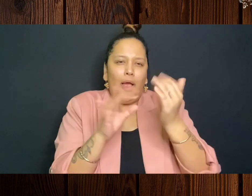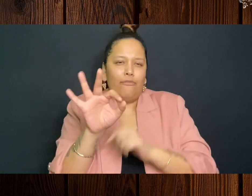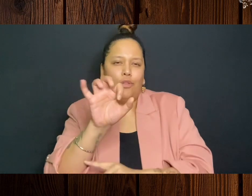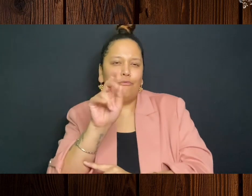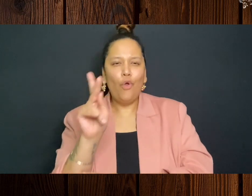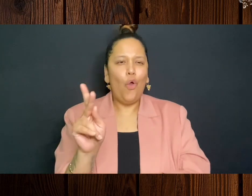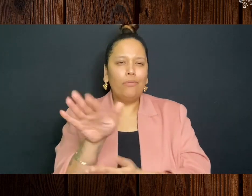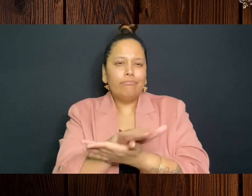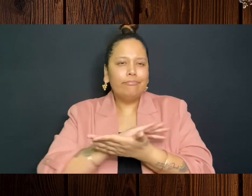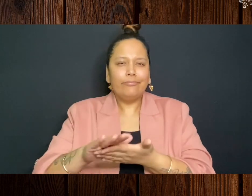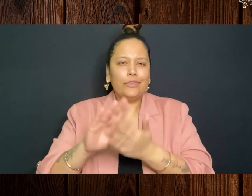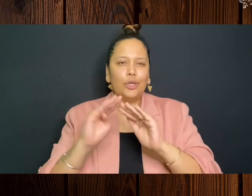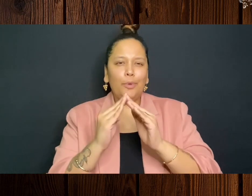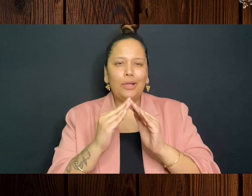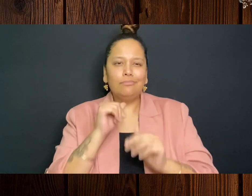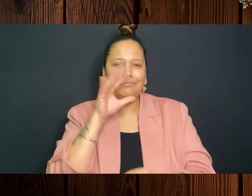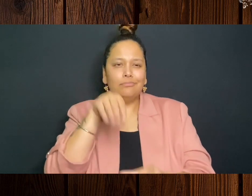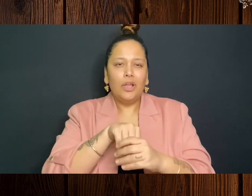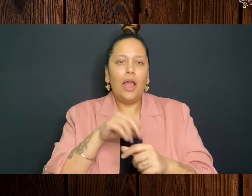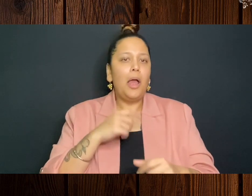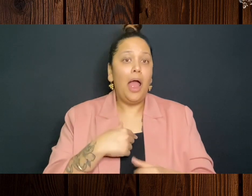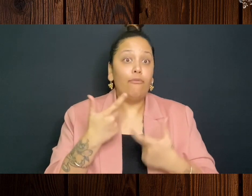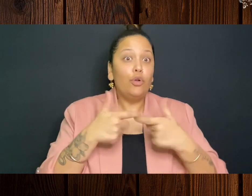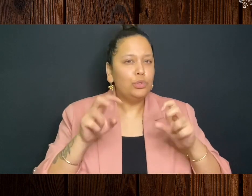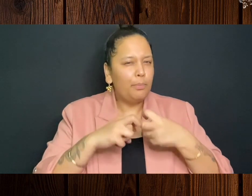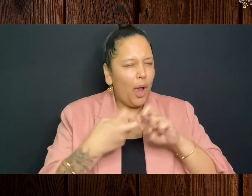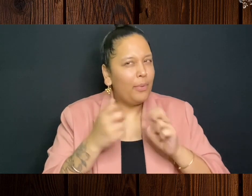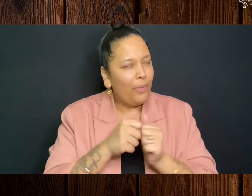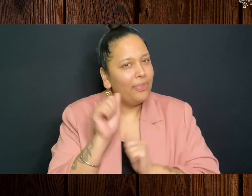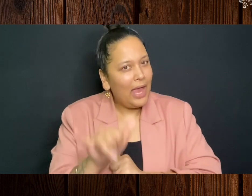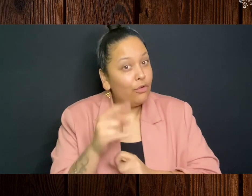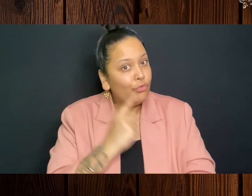community. And I have a huge problem with that. Right? It's